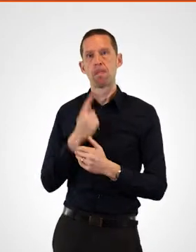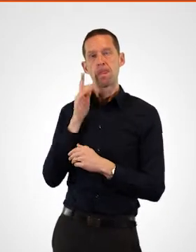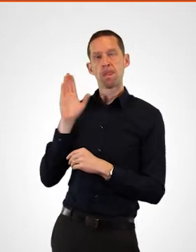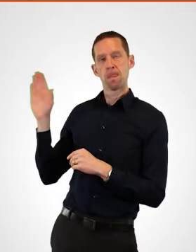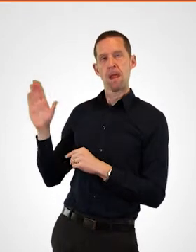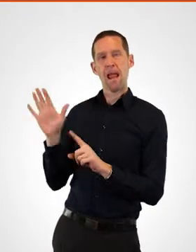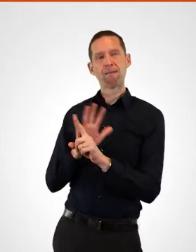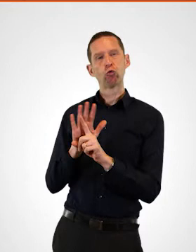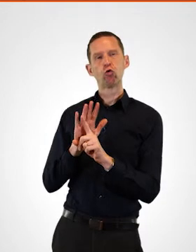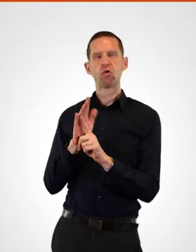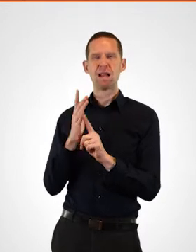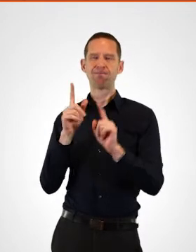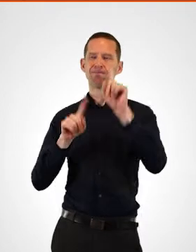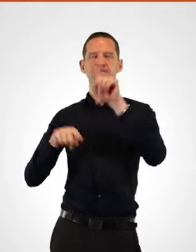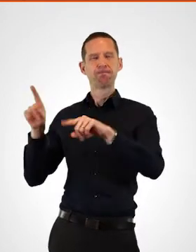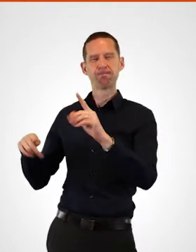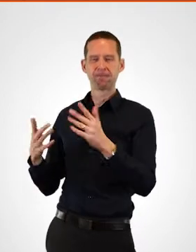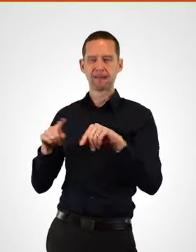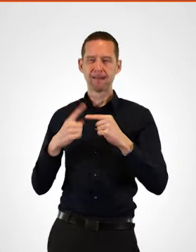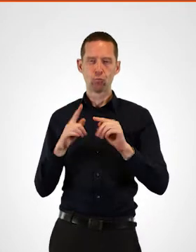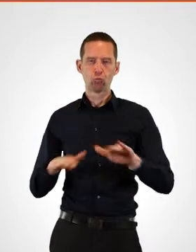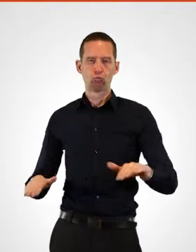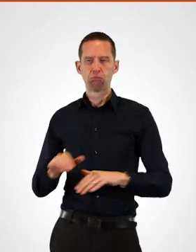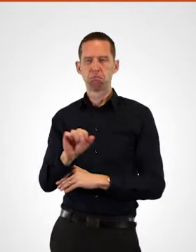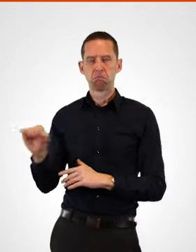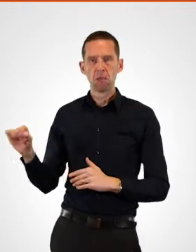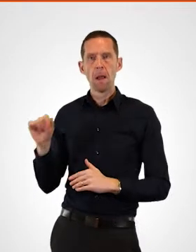on average, but of course huge amounts of variability here,